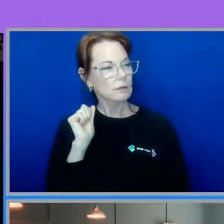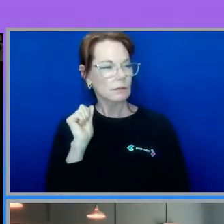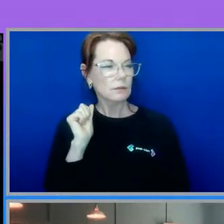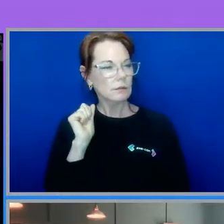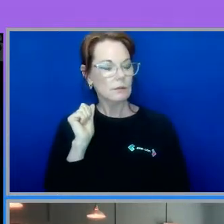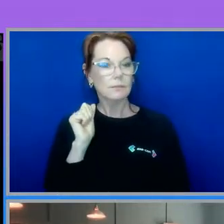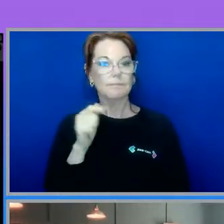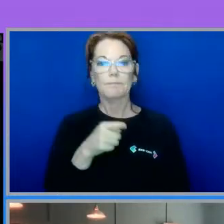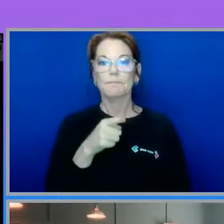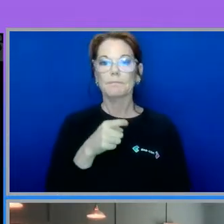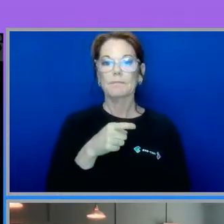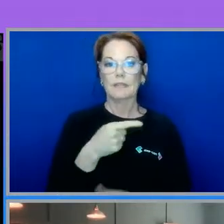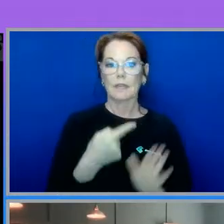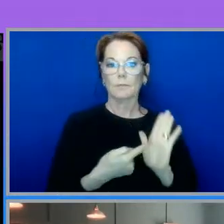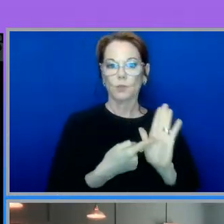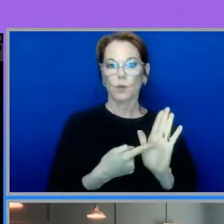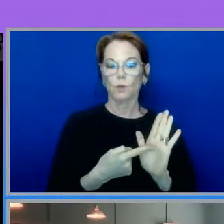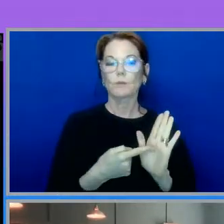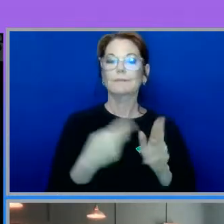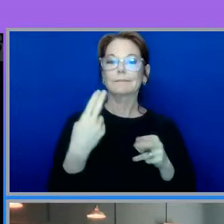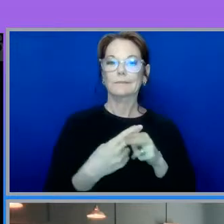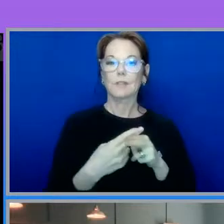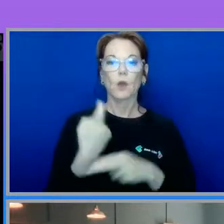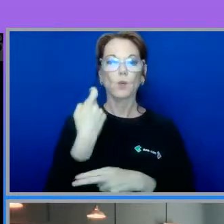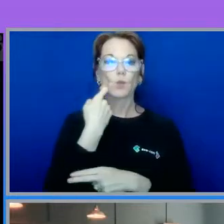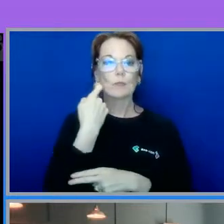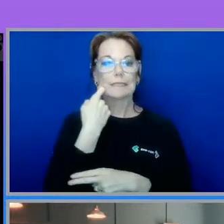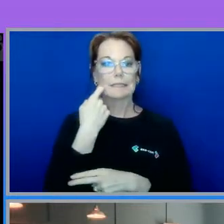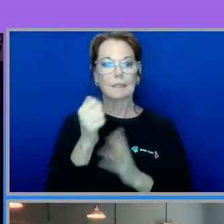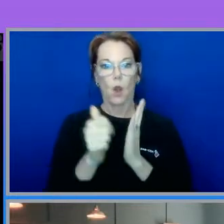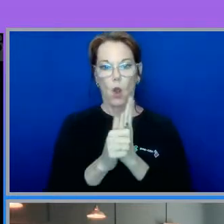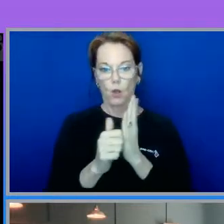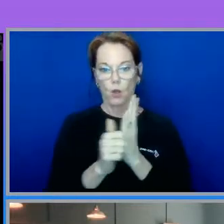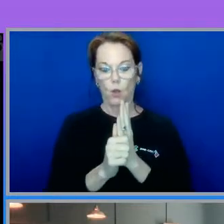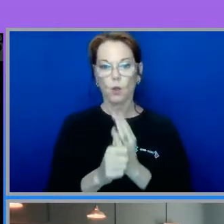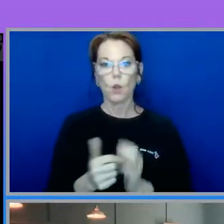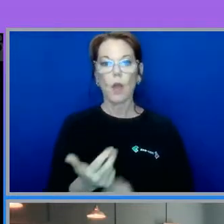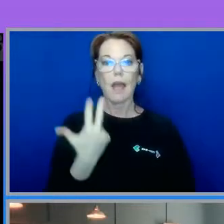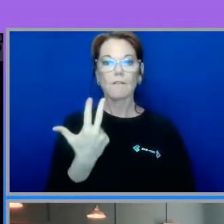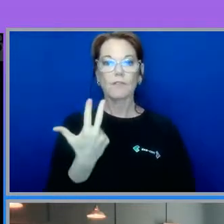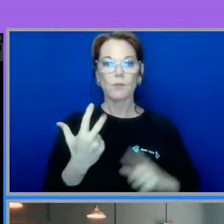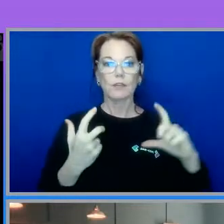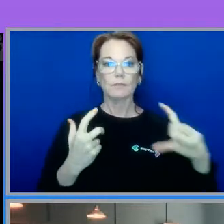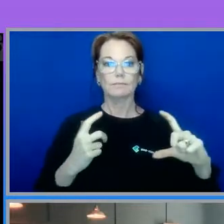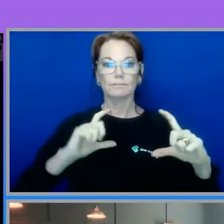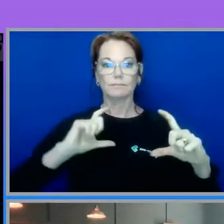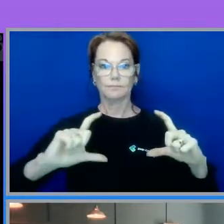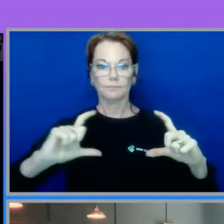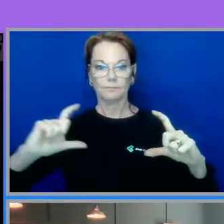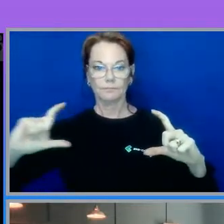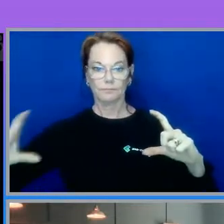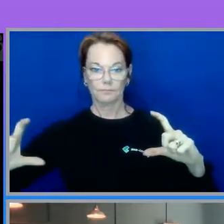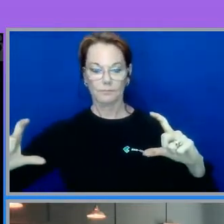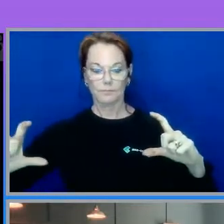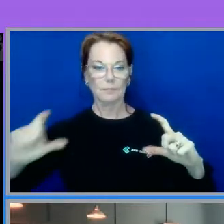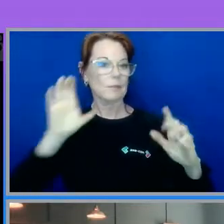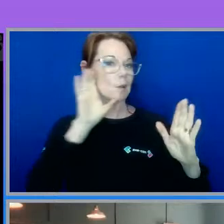a section called Recent Articles with three cards. Each card represents a different article, and each card has an image,